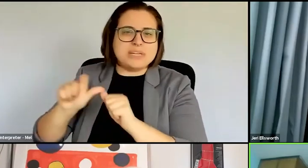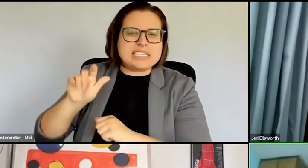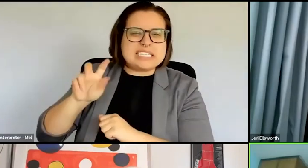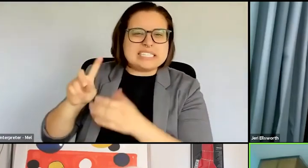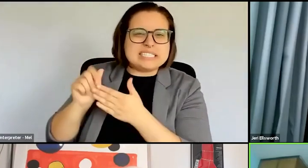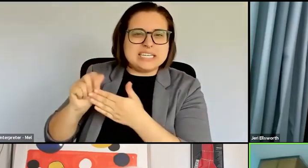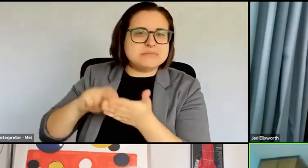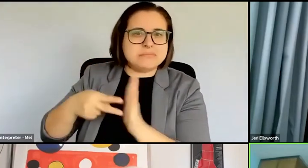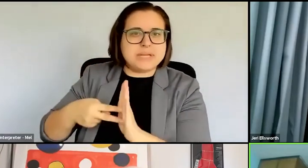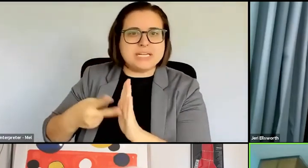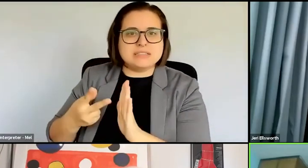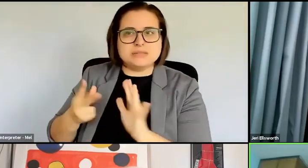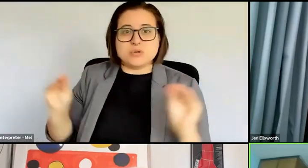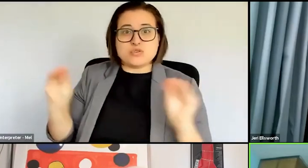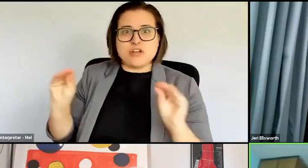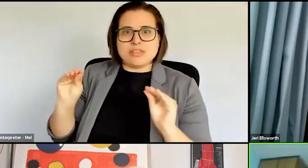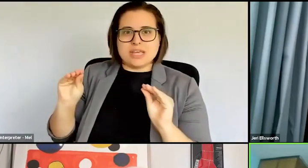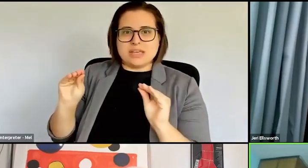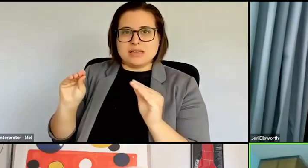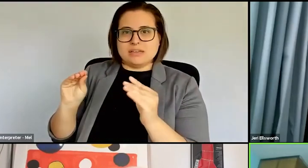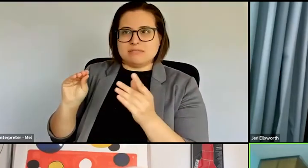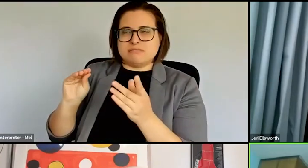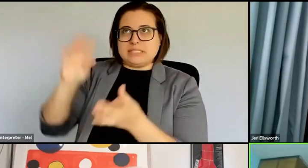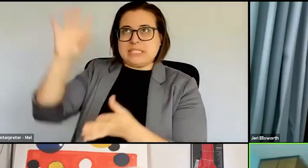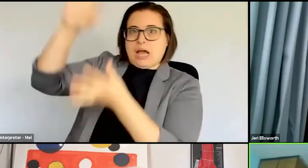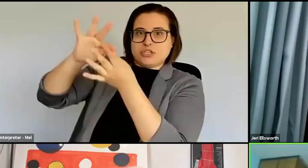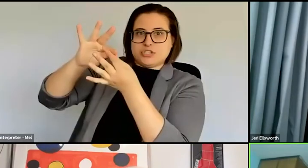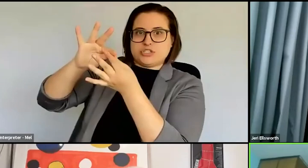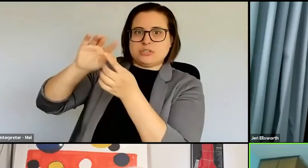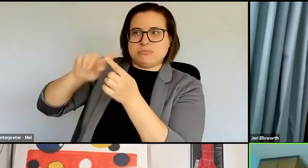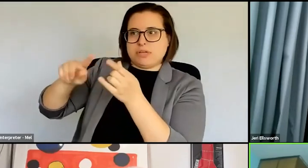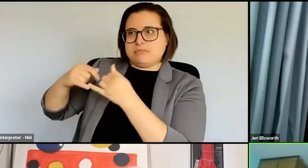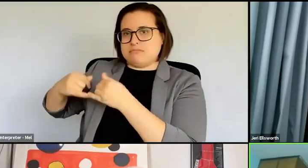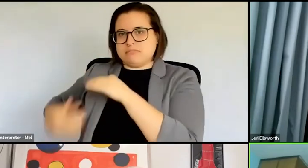attached to anything but below me and I got this very important call from Mitch Resnick actually,